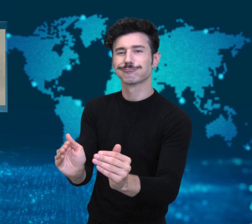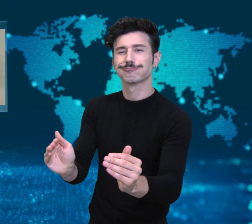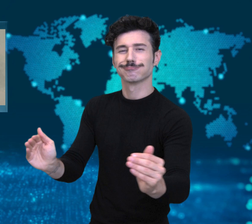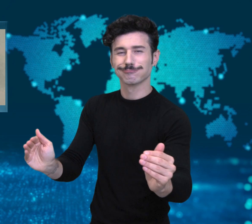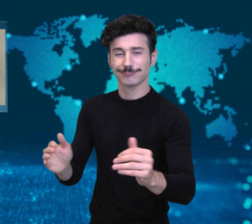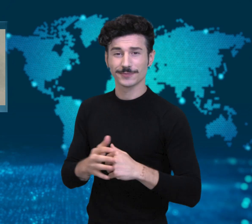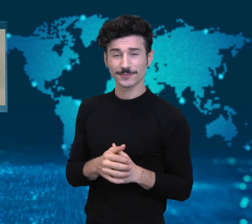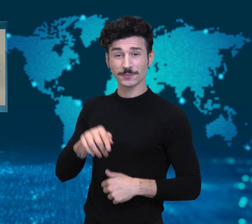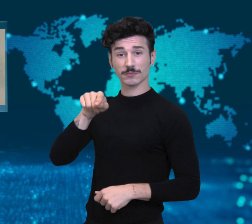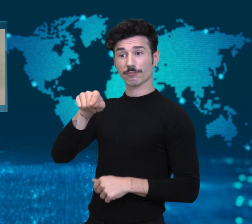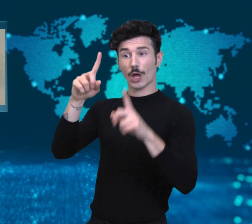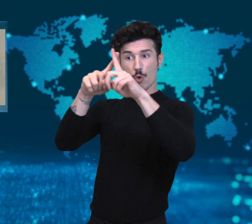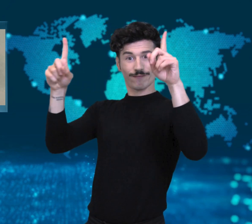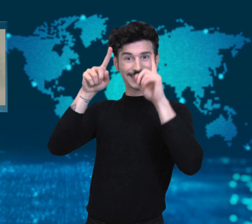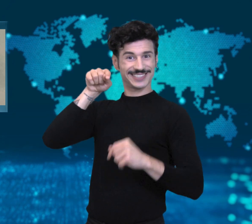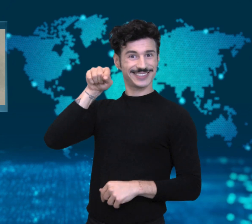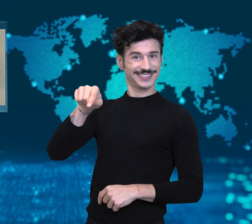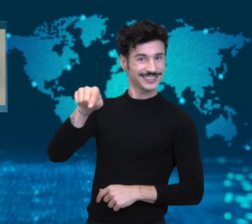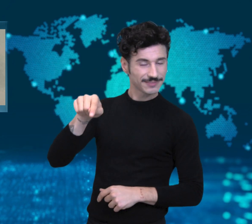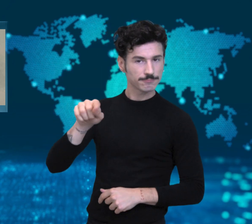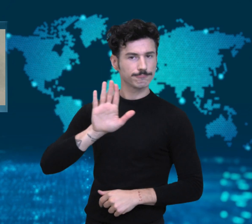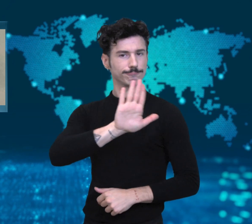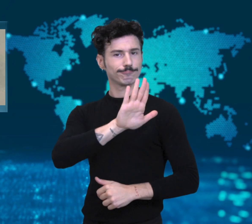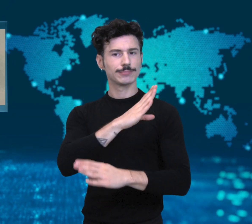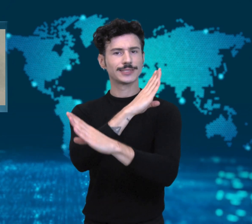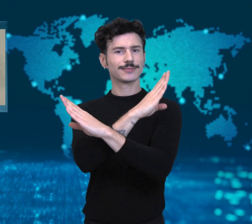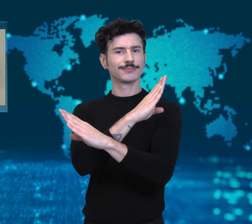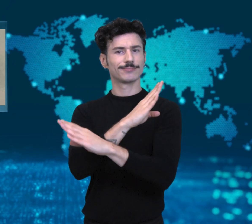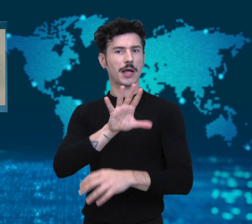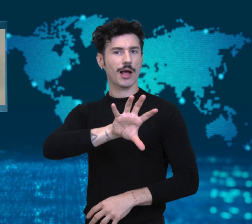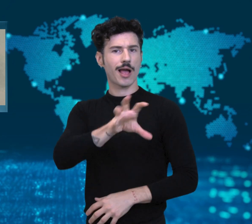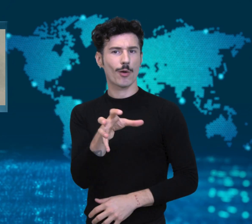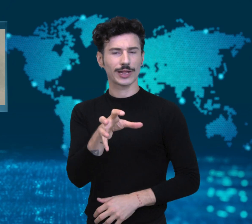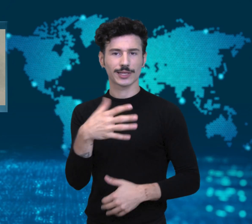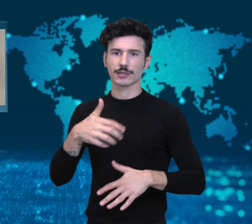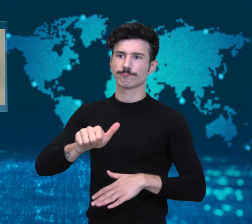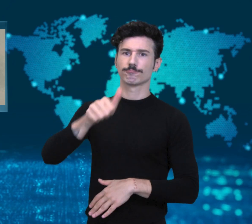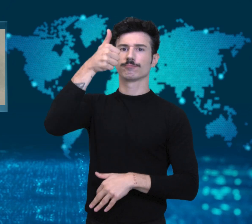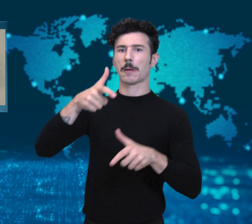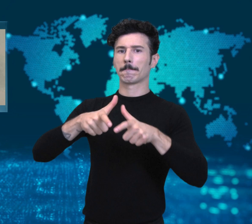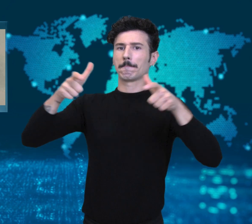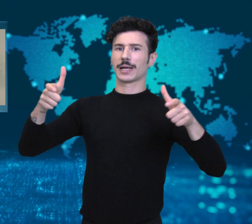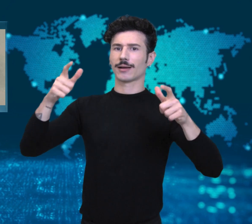For years, the students of that school believed